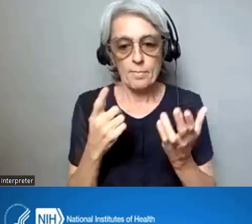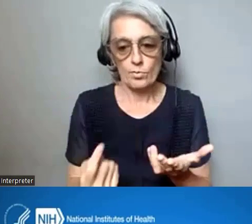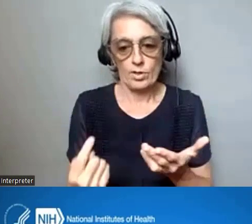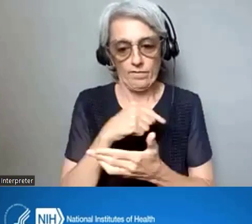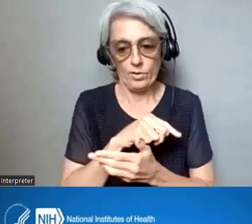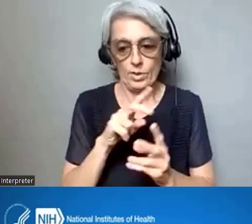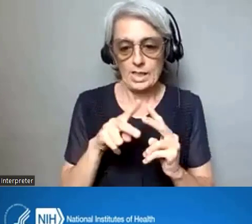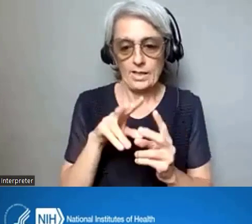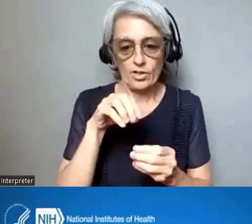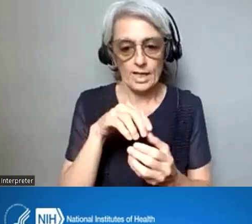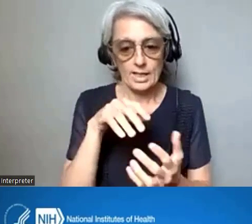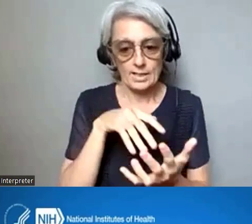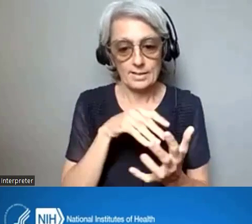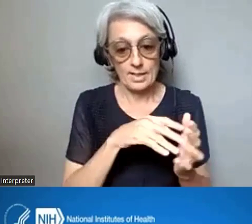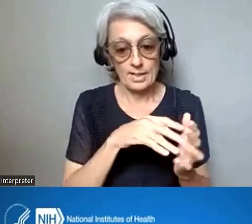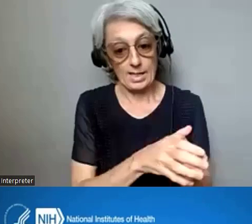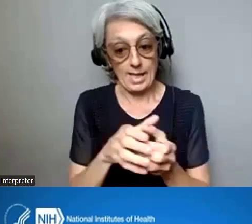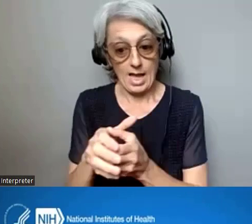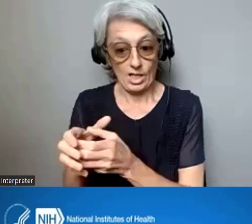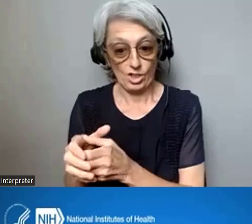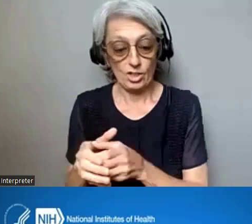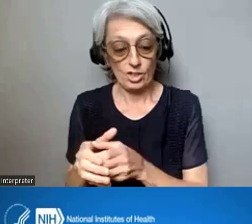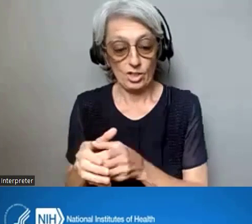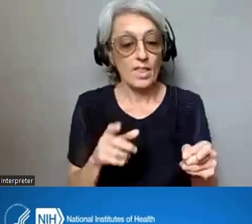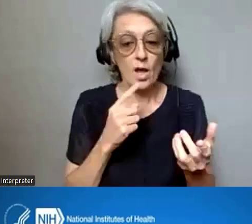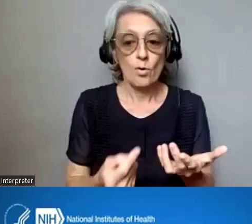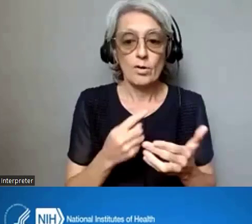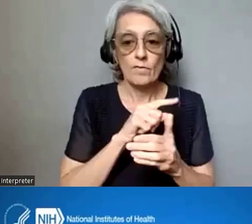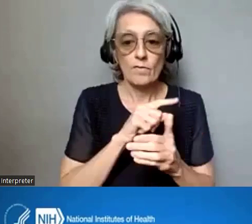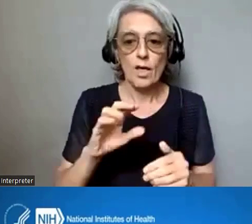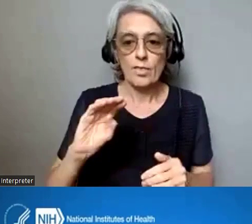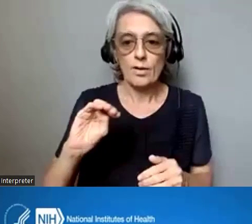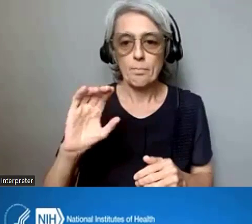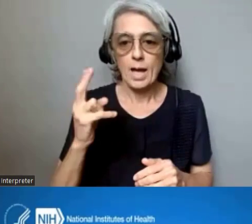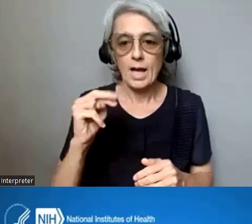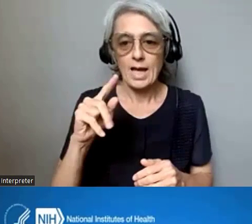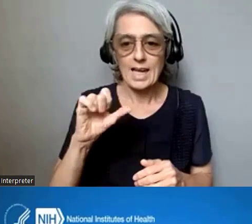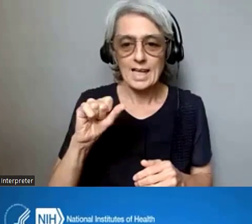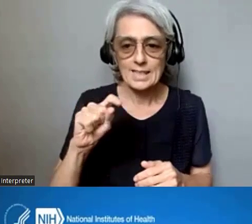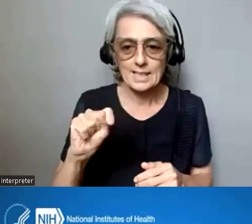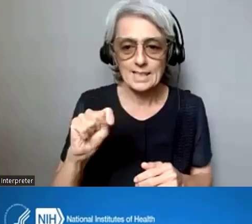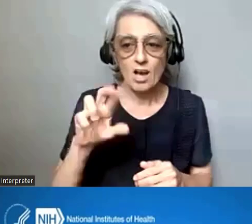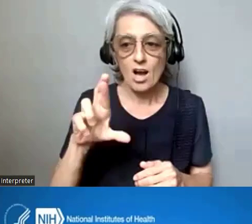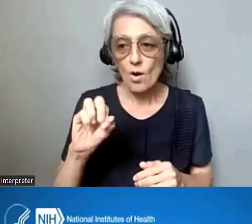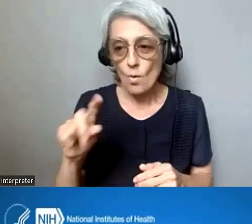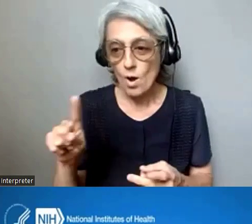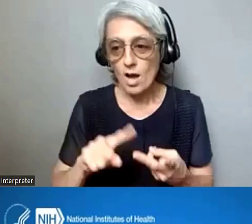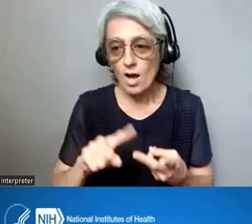that also reviews other mechanists like R01, R21, or R03,